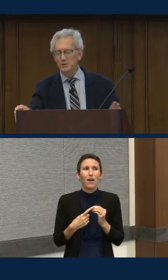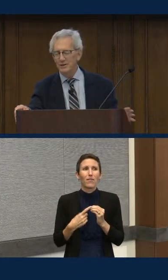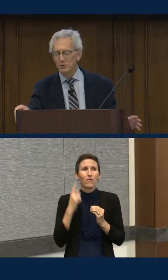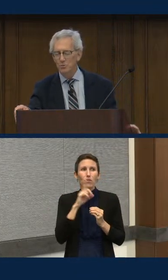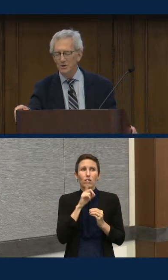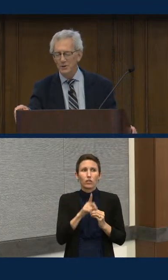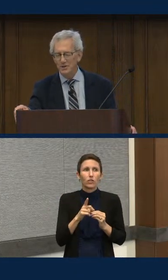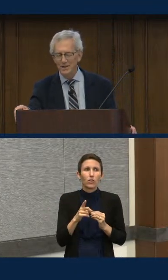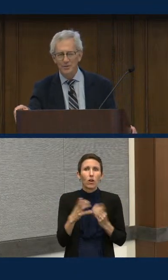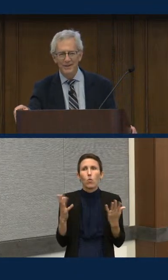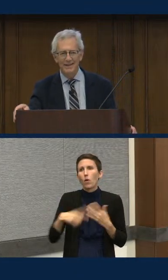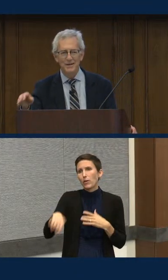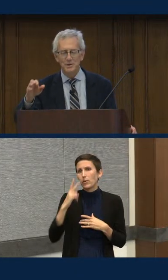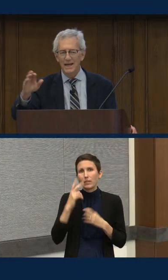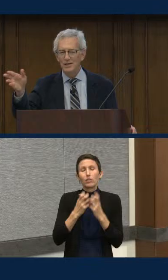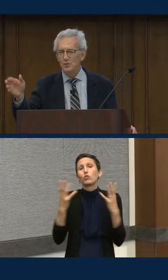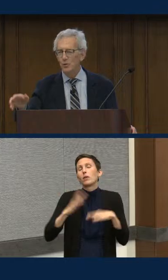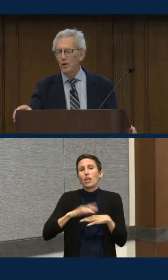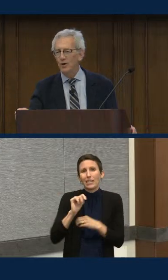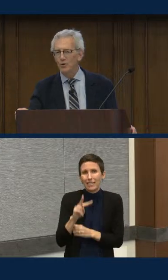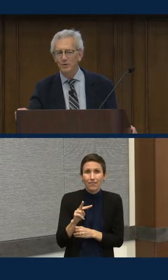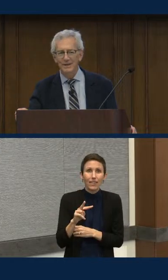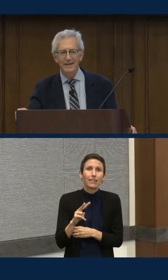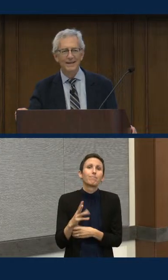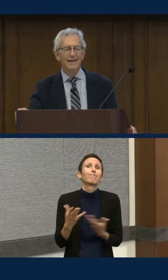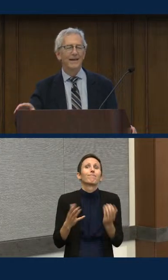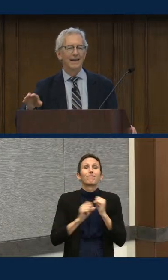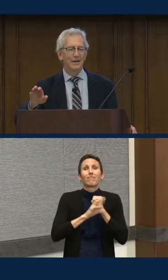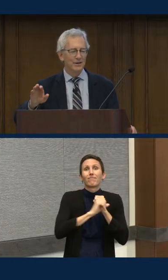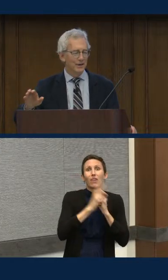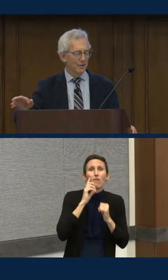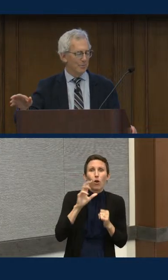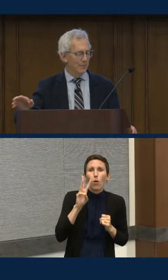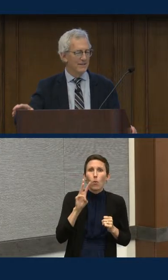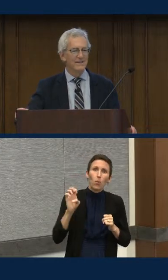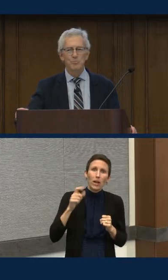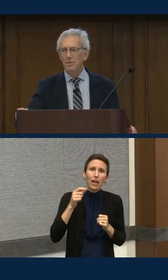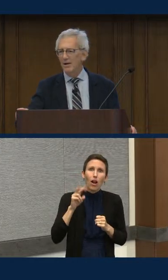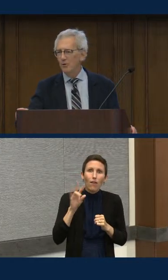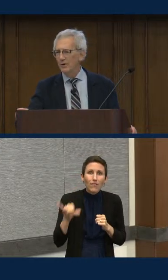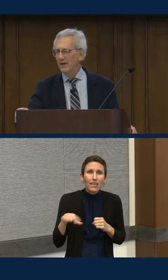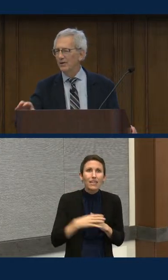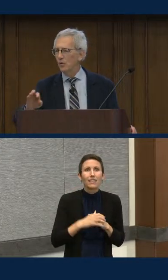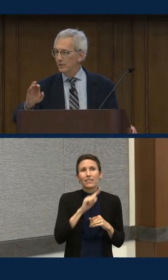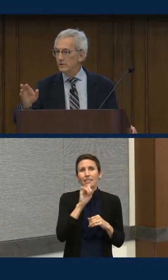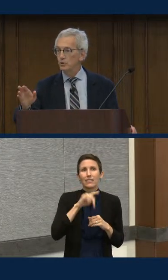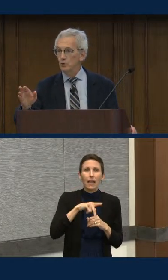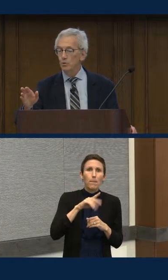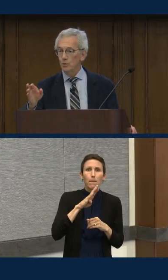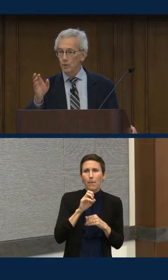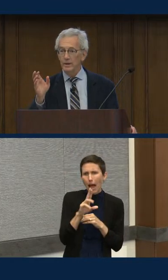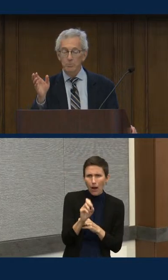TV and that is ads for Wegovy